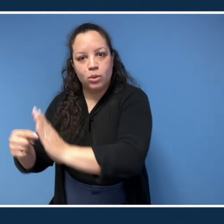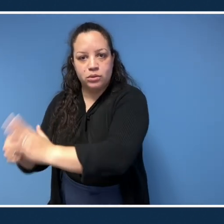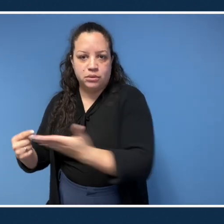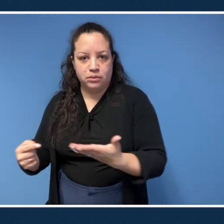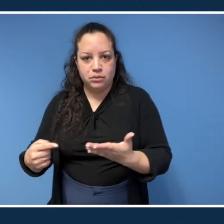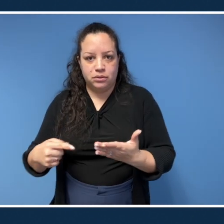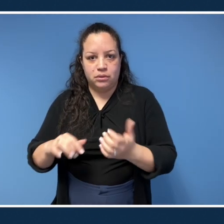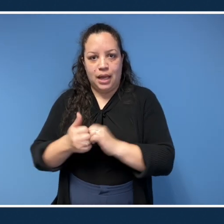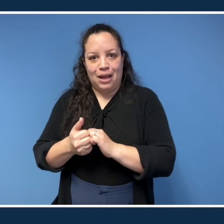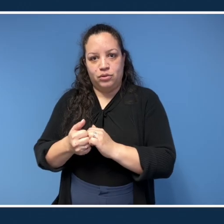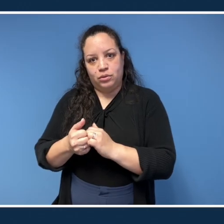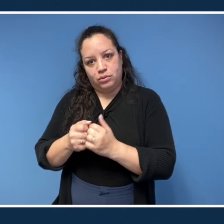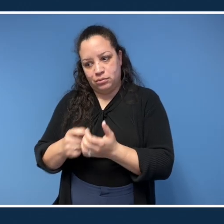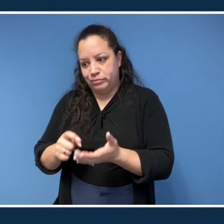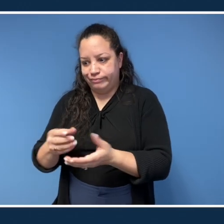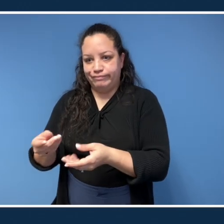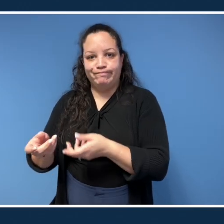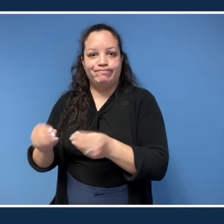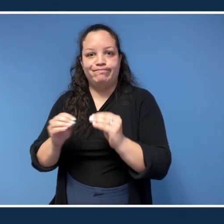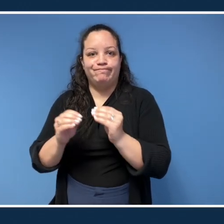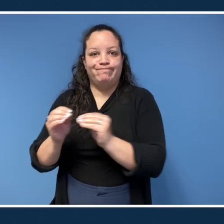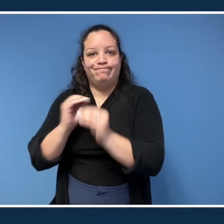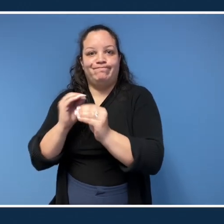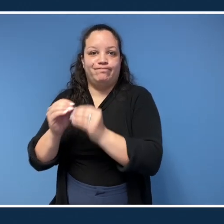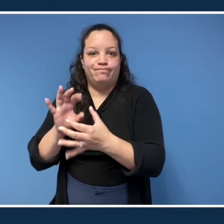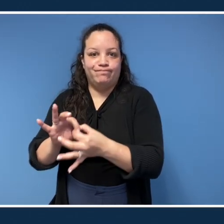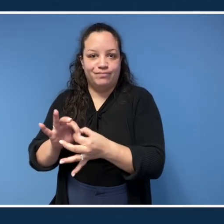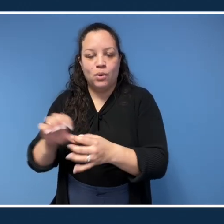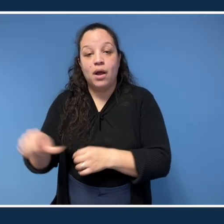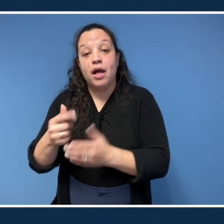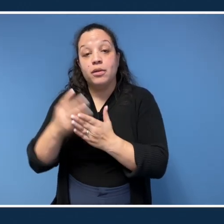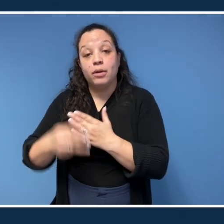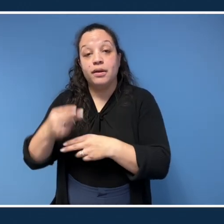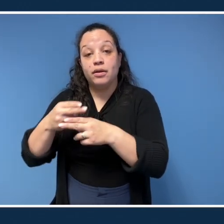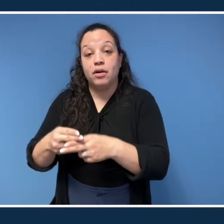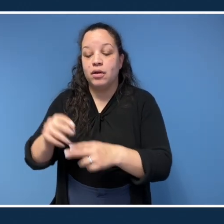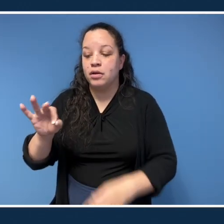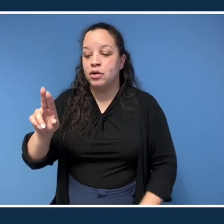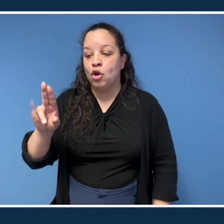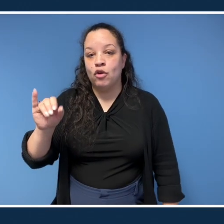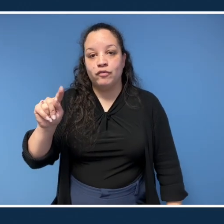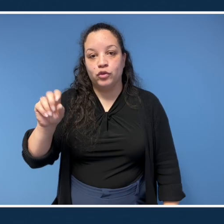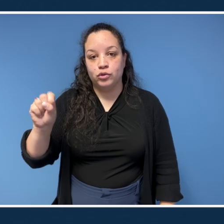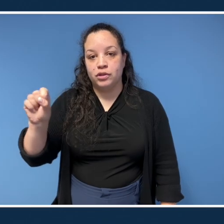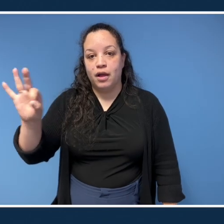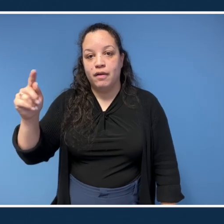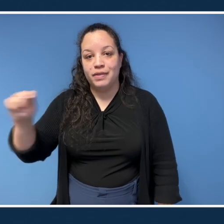some of the reparation pieces that are happening here right now is the Fruits of the Labour program. And I think if you look at the fruits of